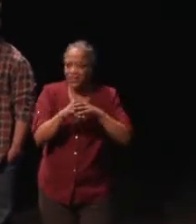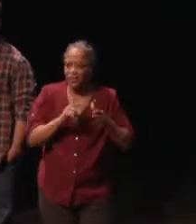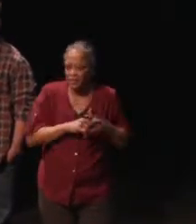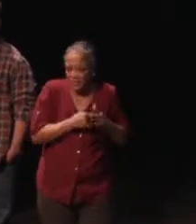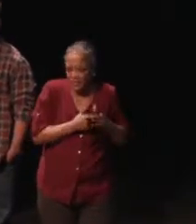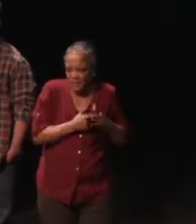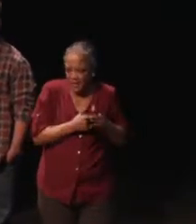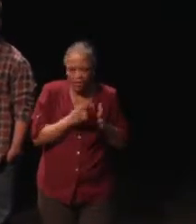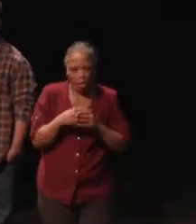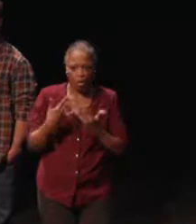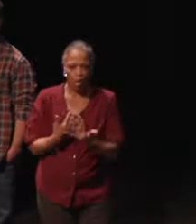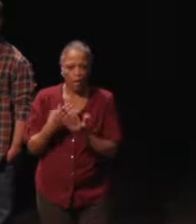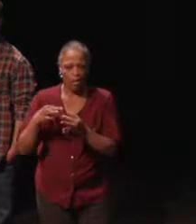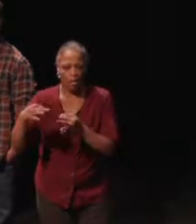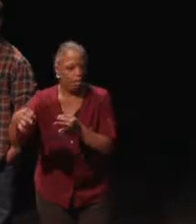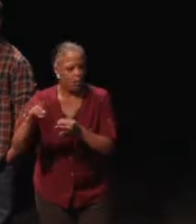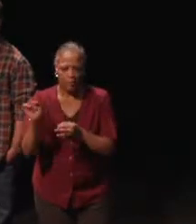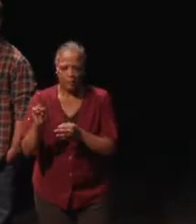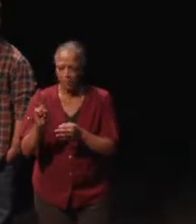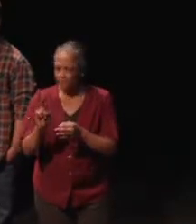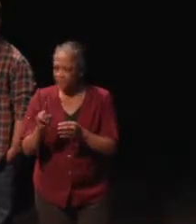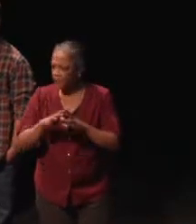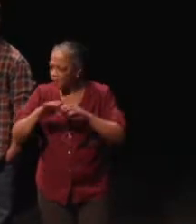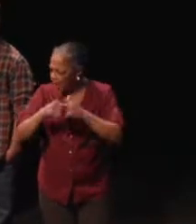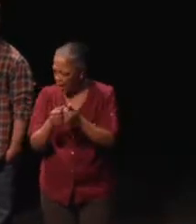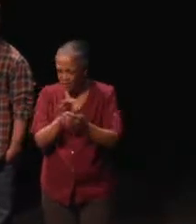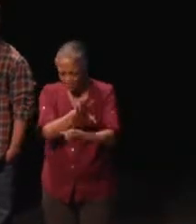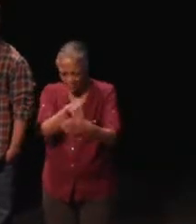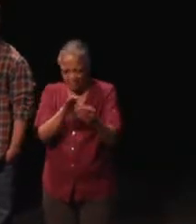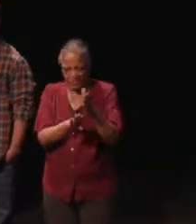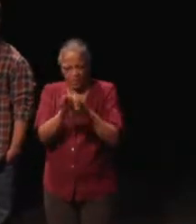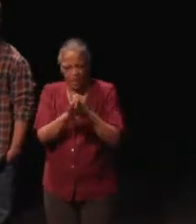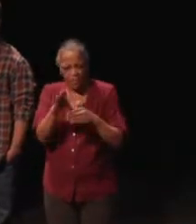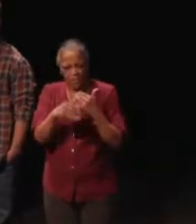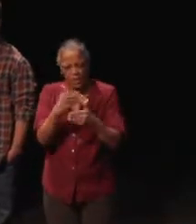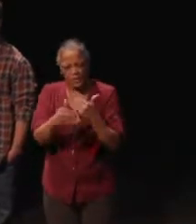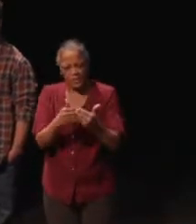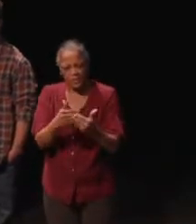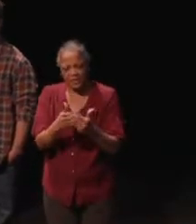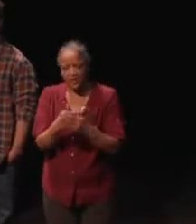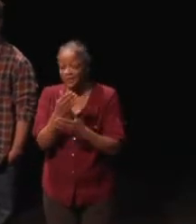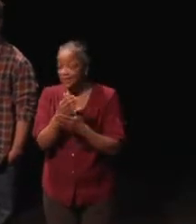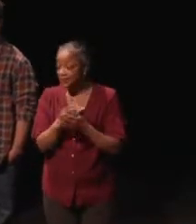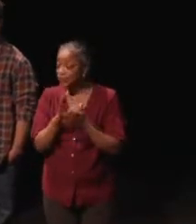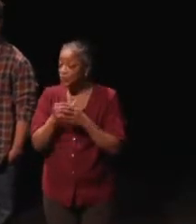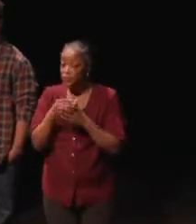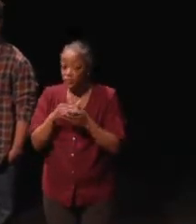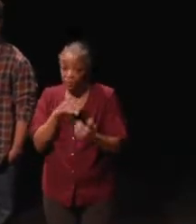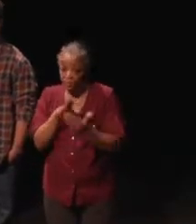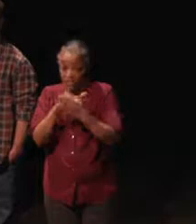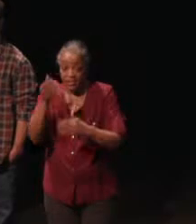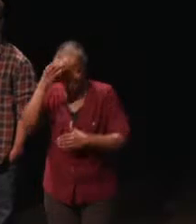And so how does that fit into the development process? Well, some things to consider when approaching this concept of accessibility